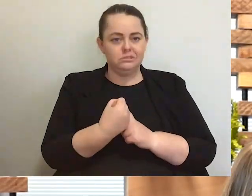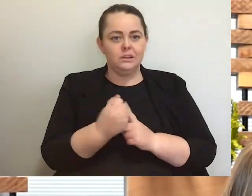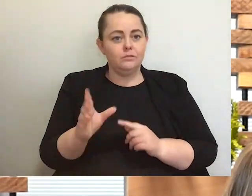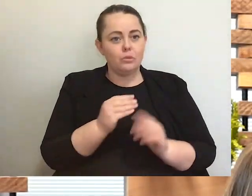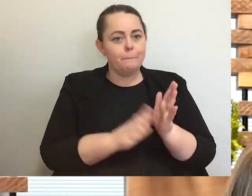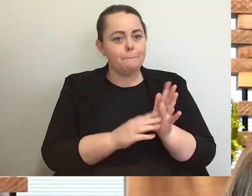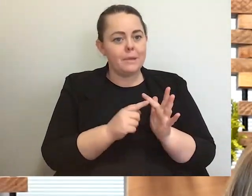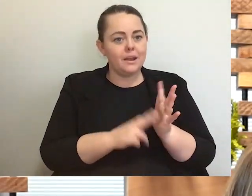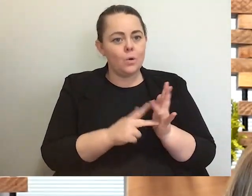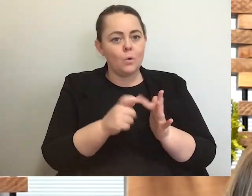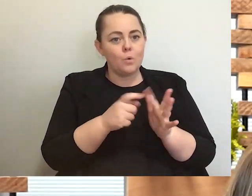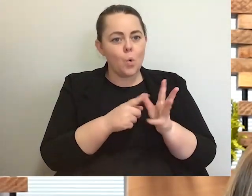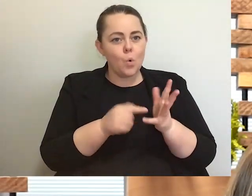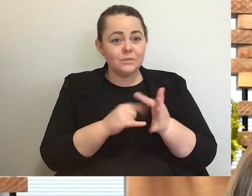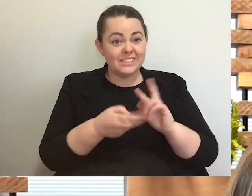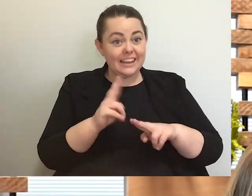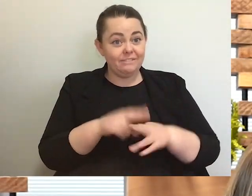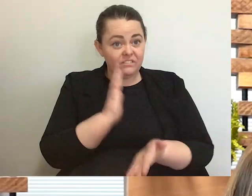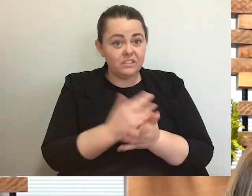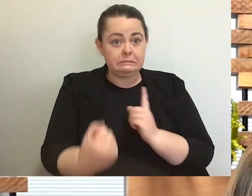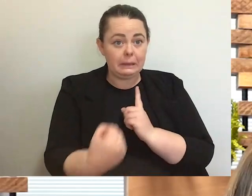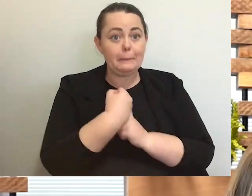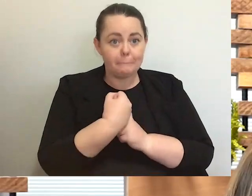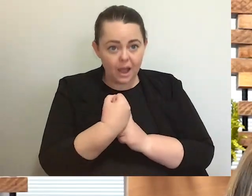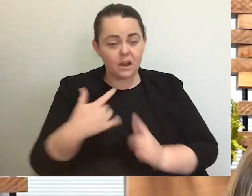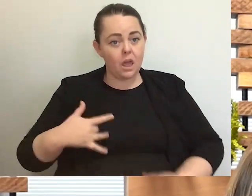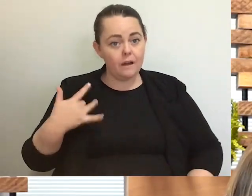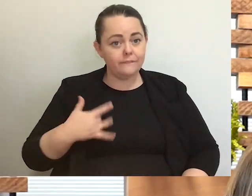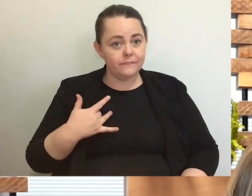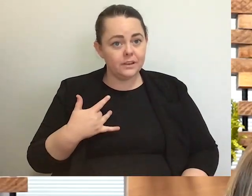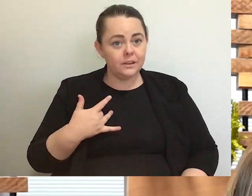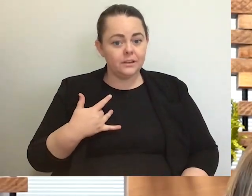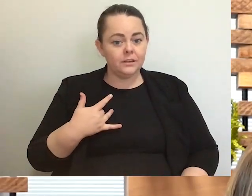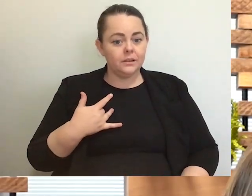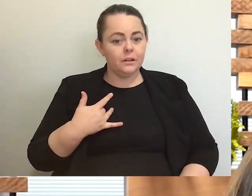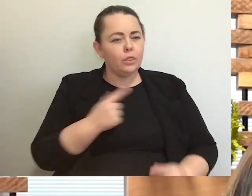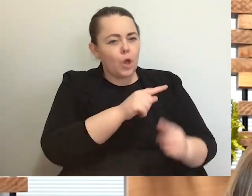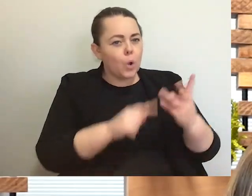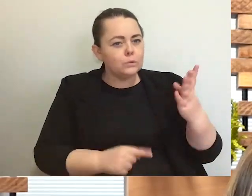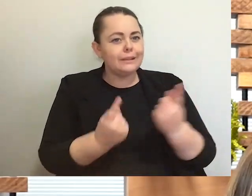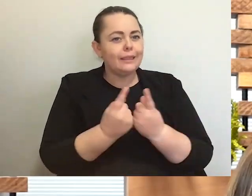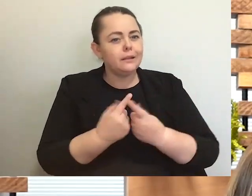begin to really impact on your life and the mitigations we've talked about, about healthy living,